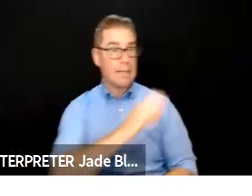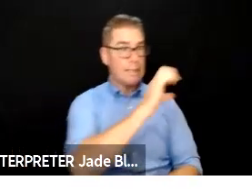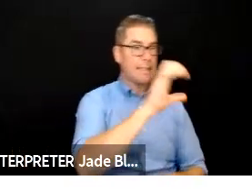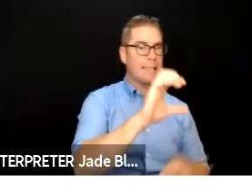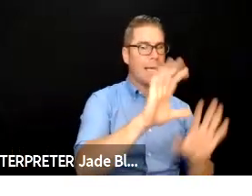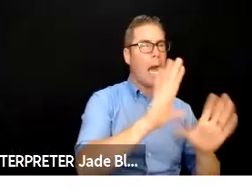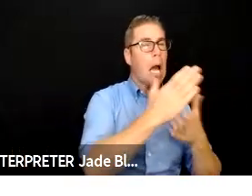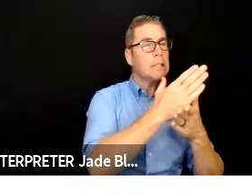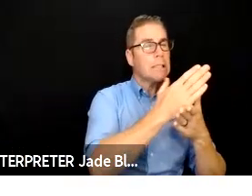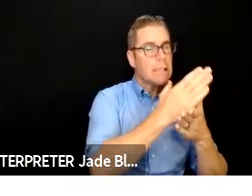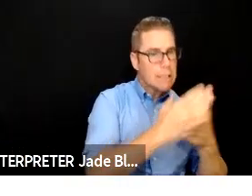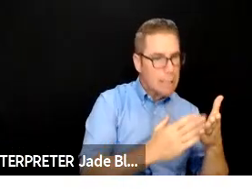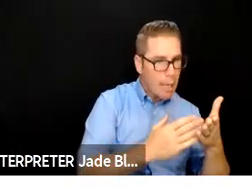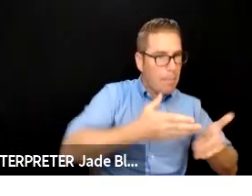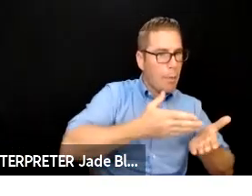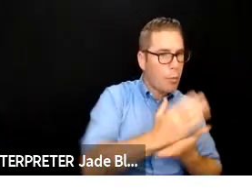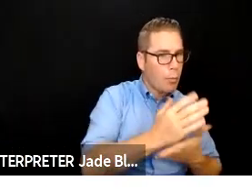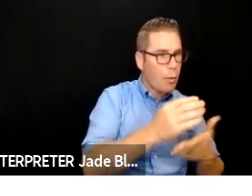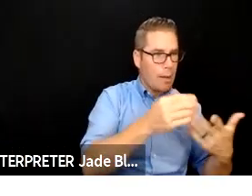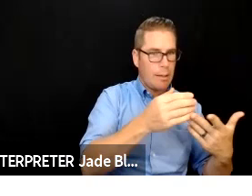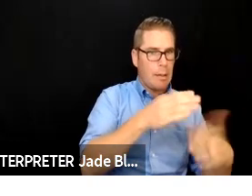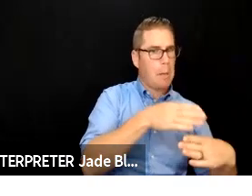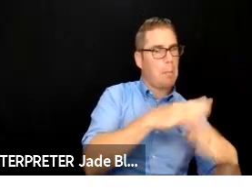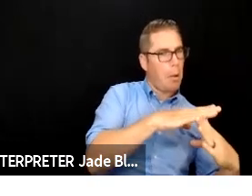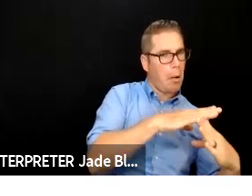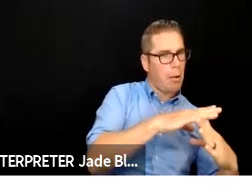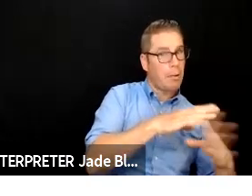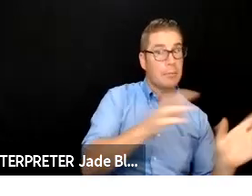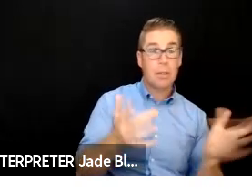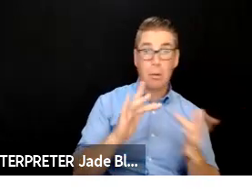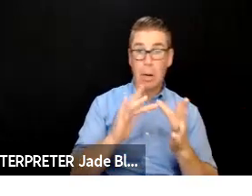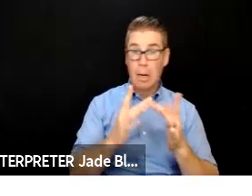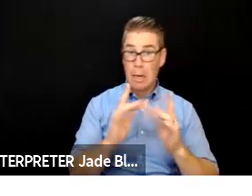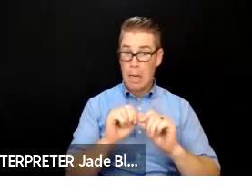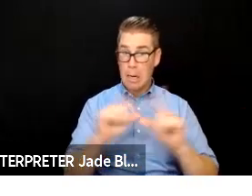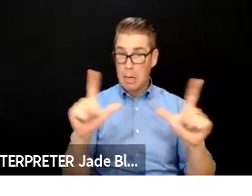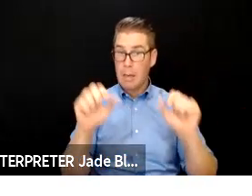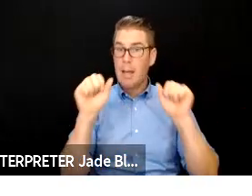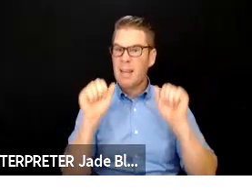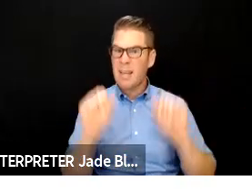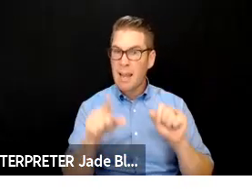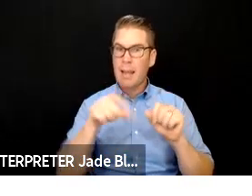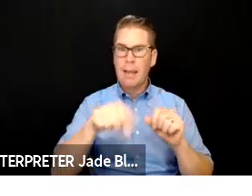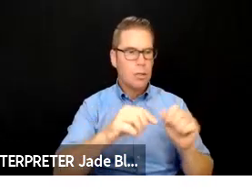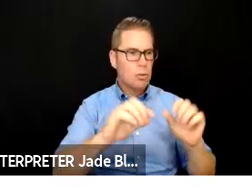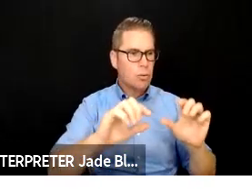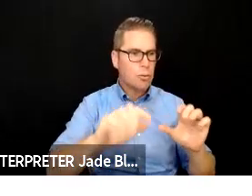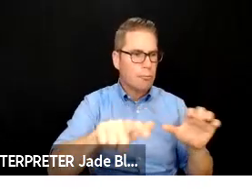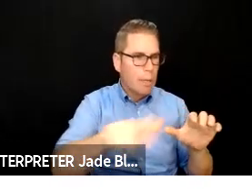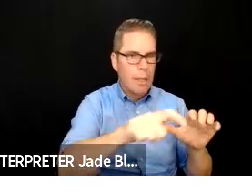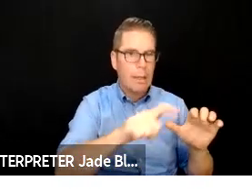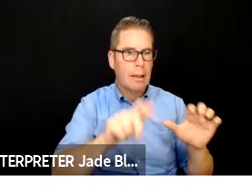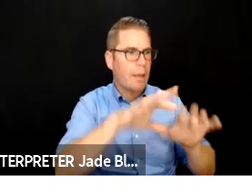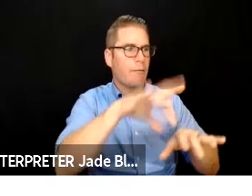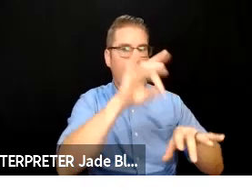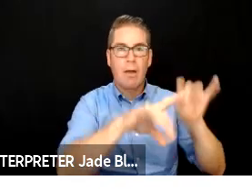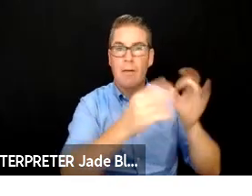Sally Potter: So you can use the powers of the net to find works for you to share and build upon and to invite other people to transform or trade yours.